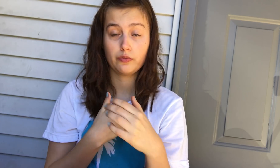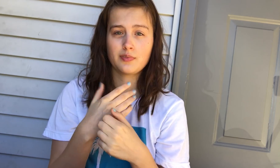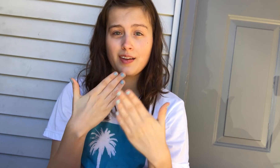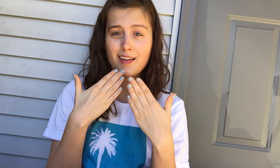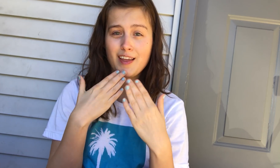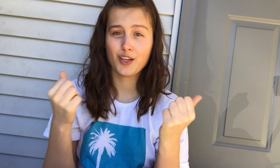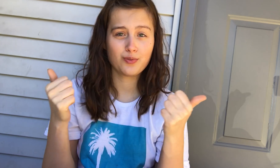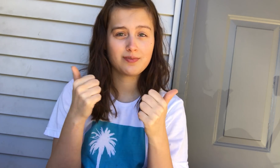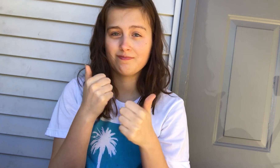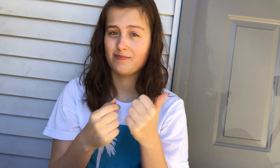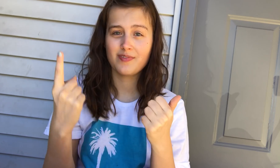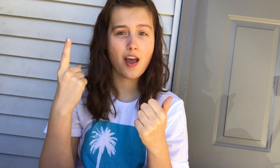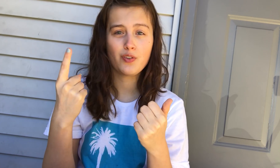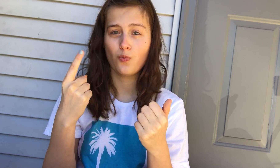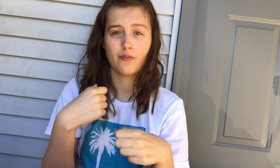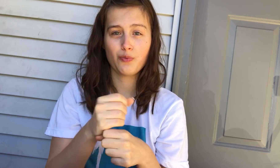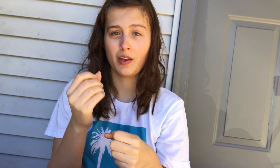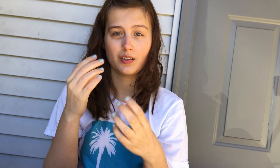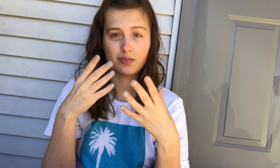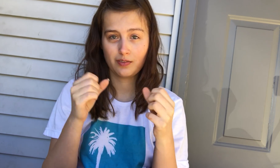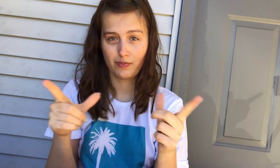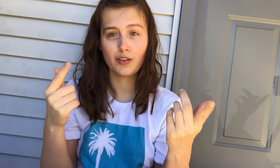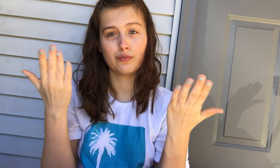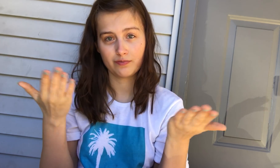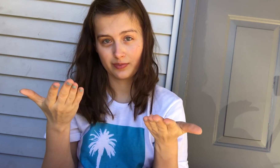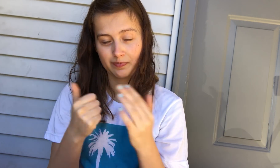Huge thank you to everyone for making a video for this.